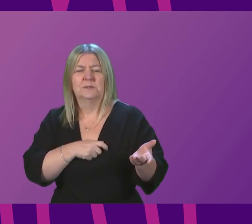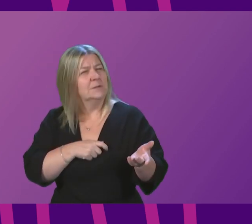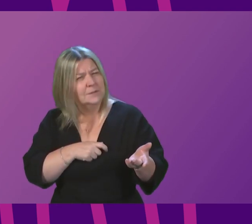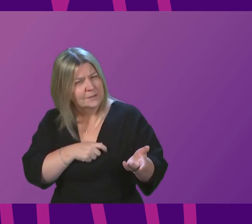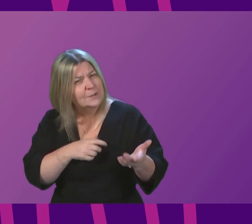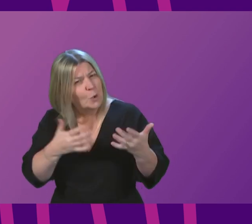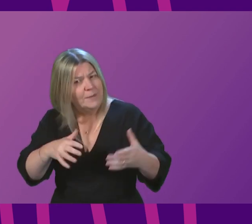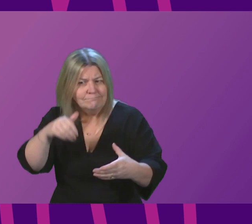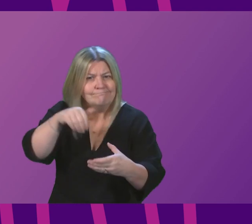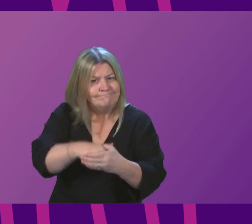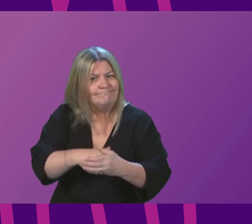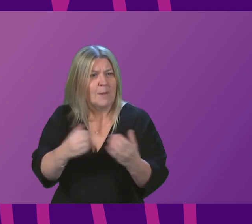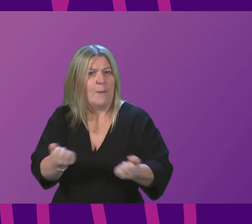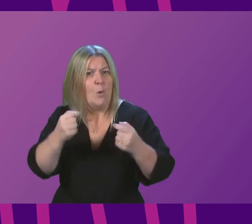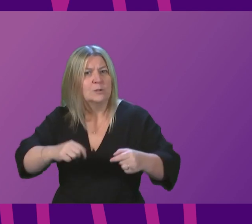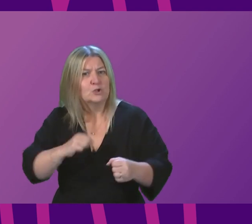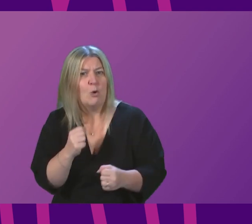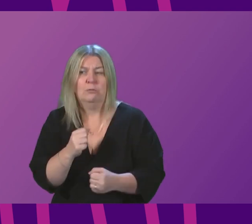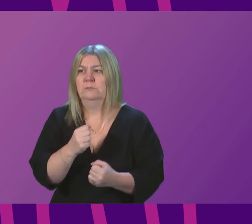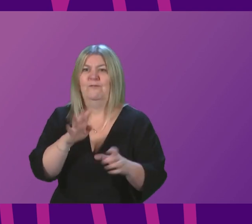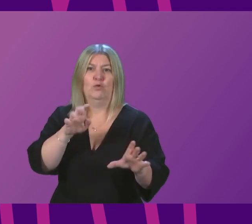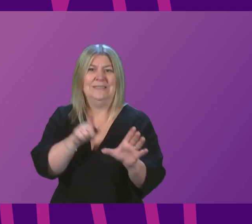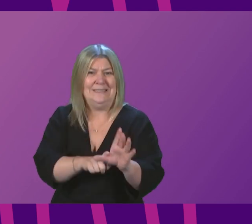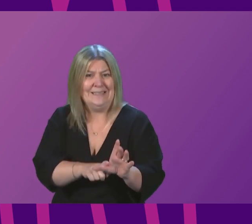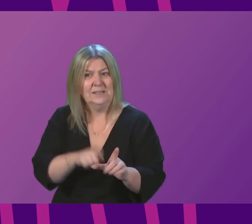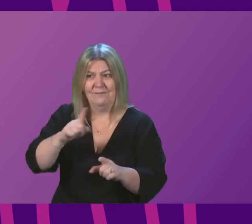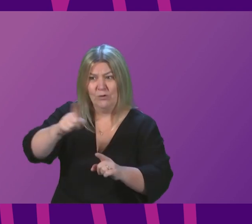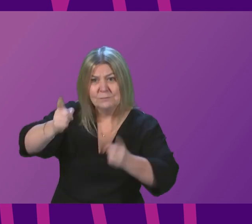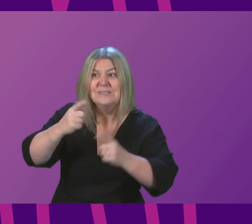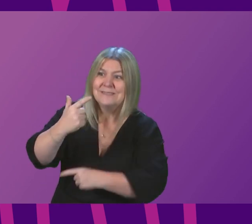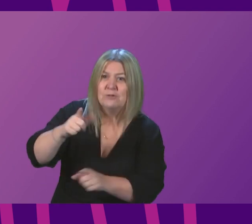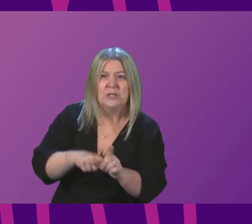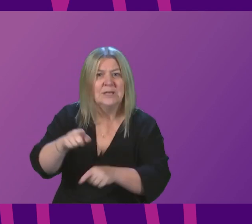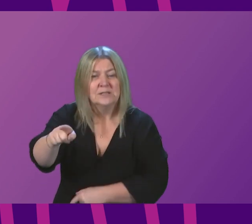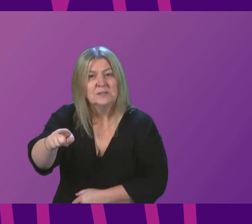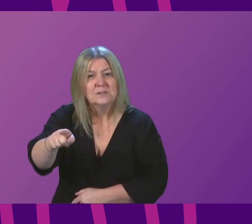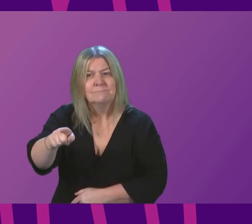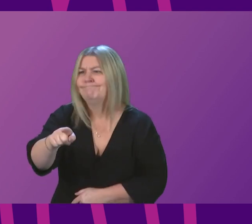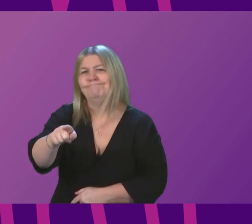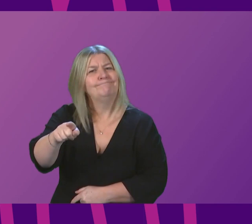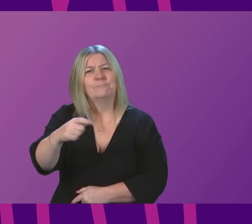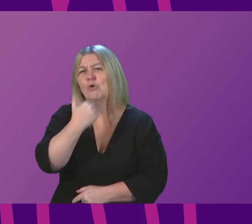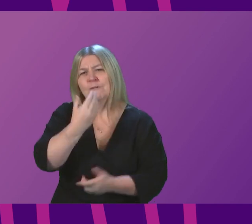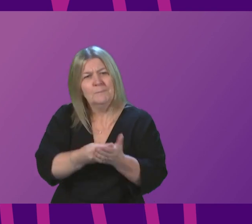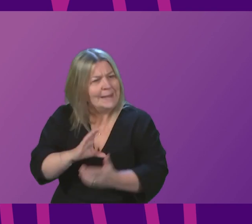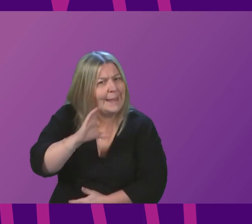The NHS was underresourced and undervalued by the Government and we had a workforce crisis